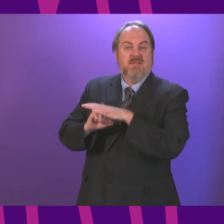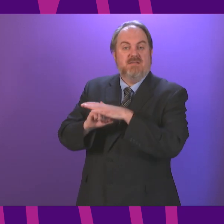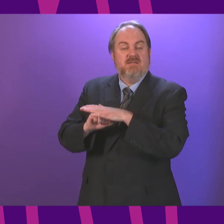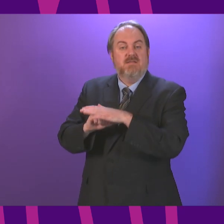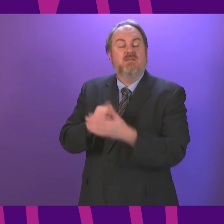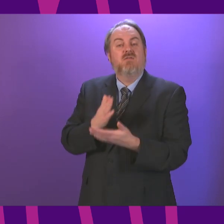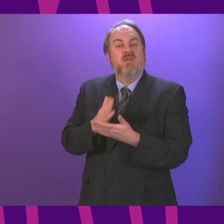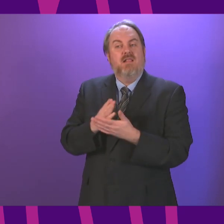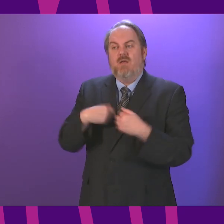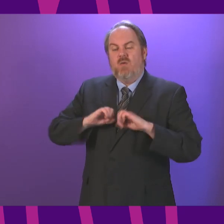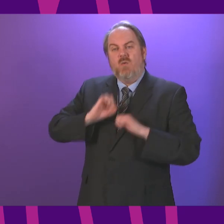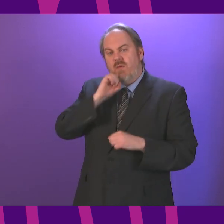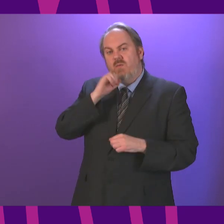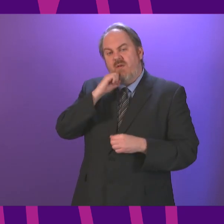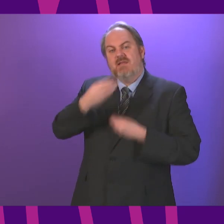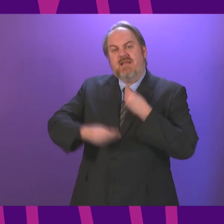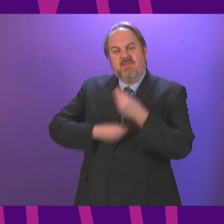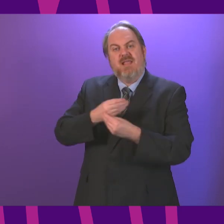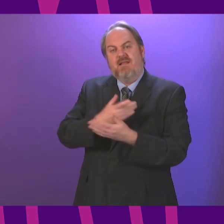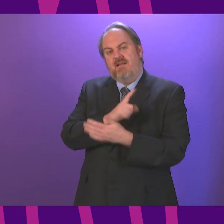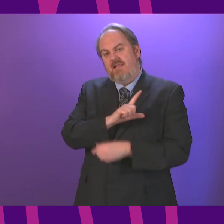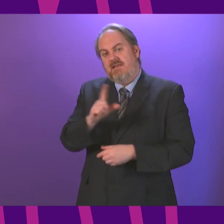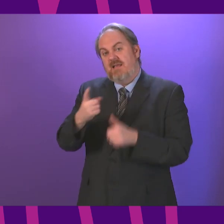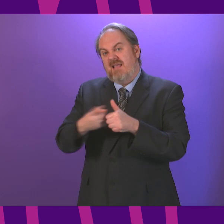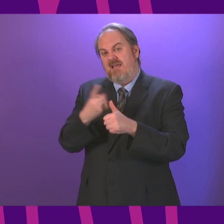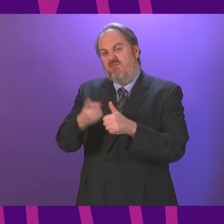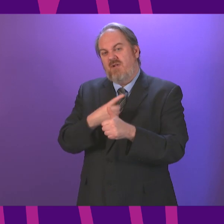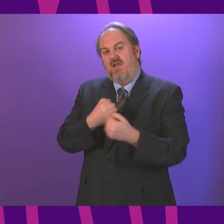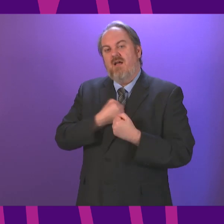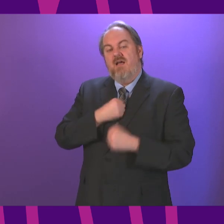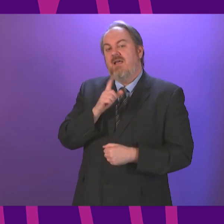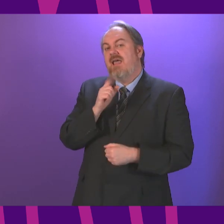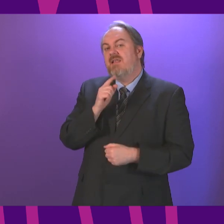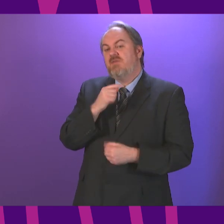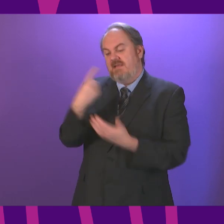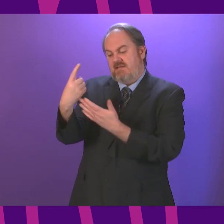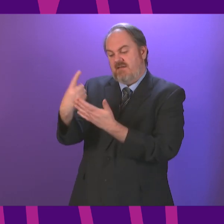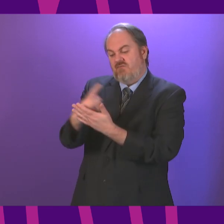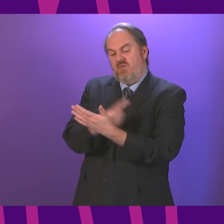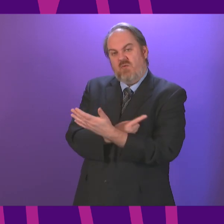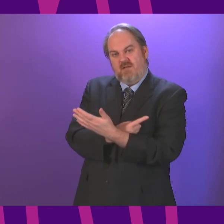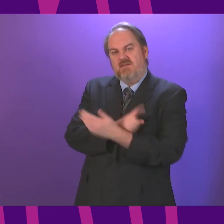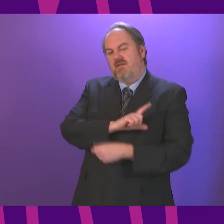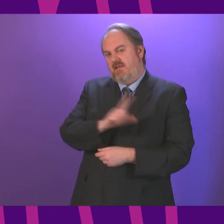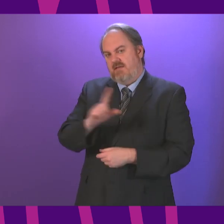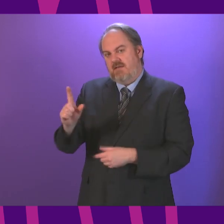of the updated eligibility from April and will continue working with the Convention of Scottish Local Authorities and with local authorities to identify further potential improvements.